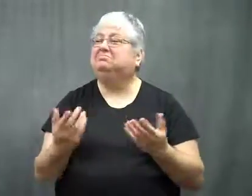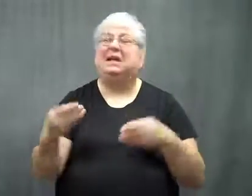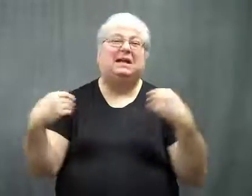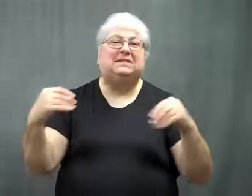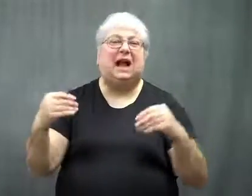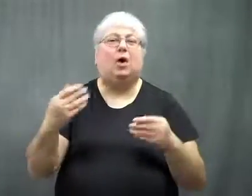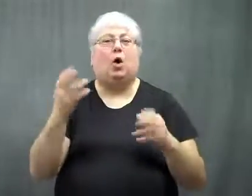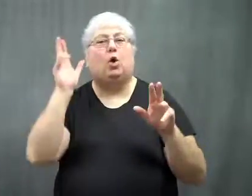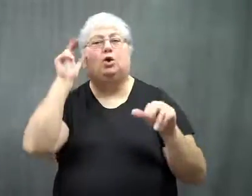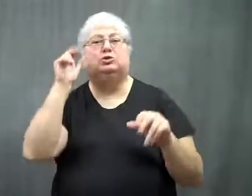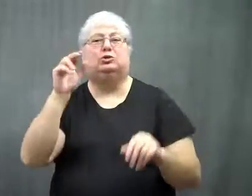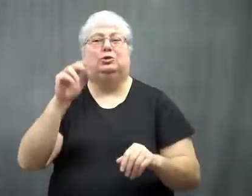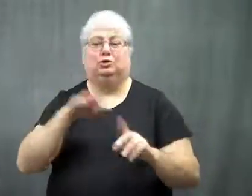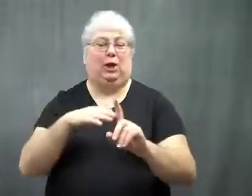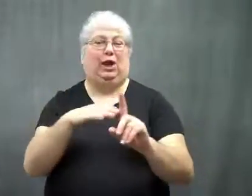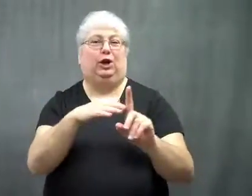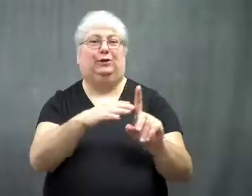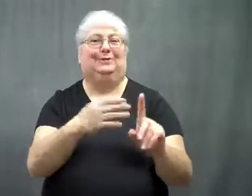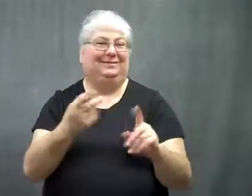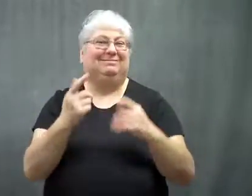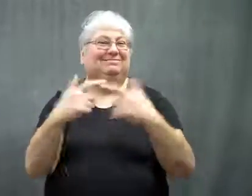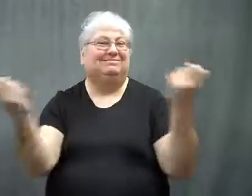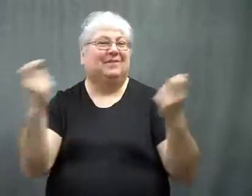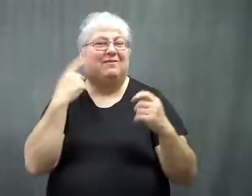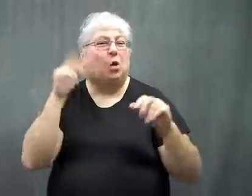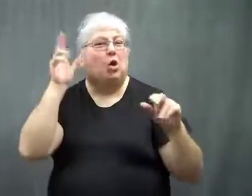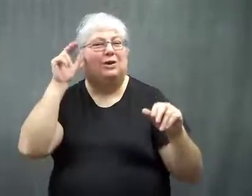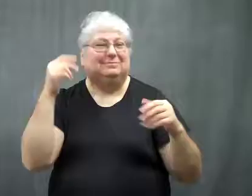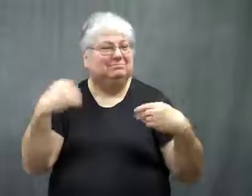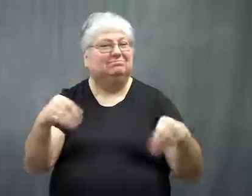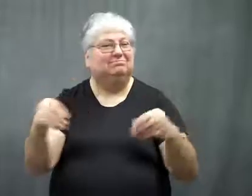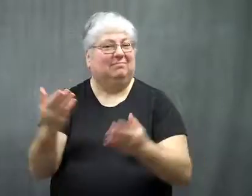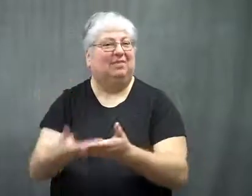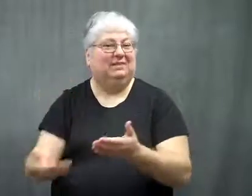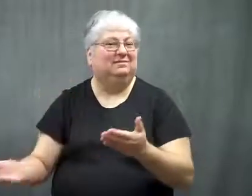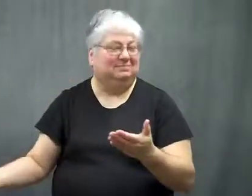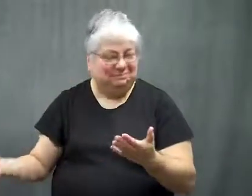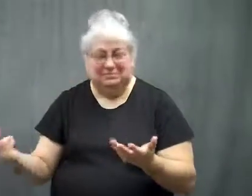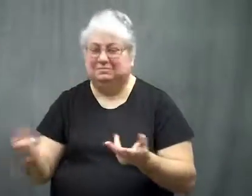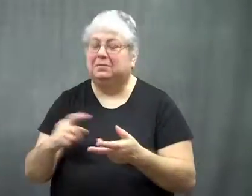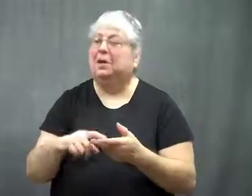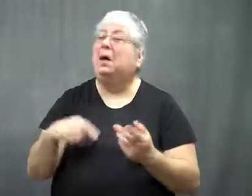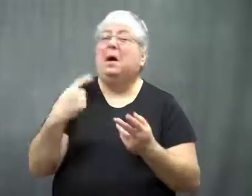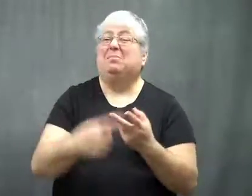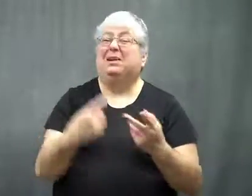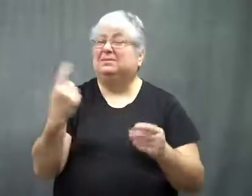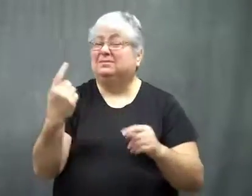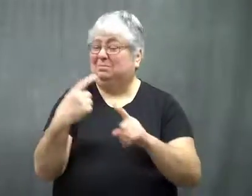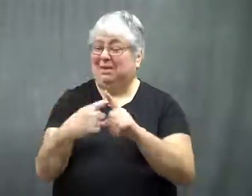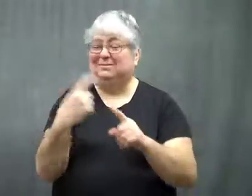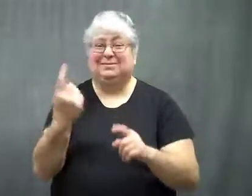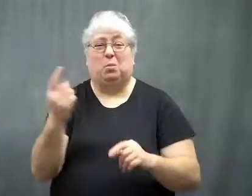He sold horse trailers and other equipment for horses.